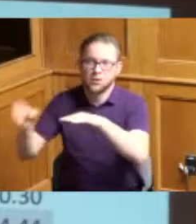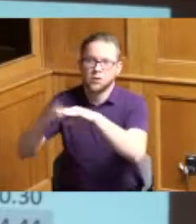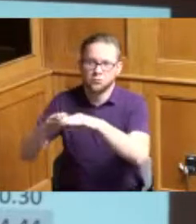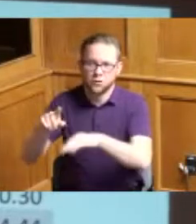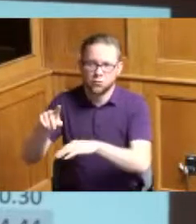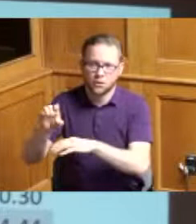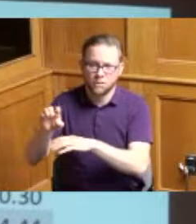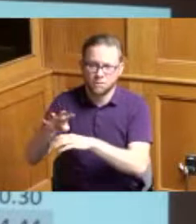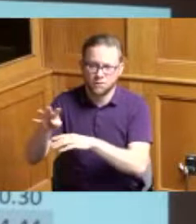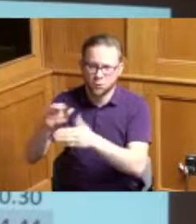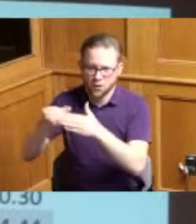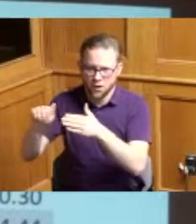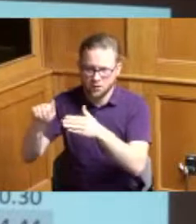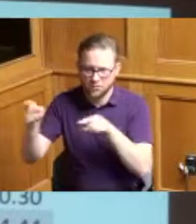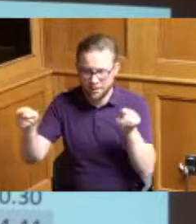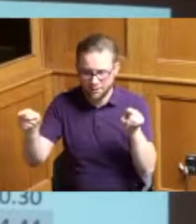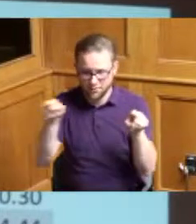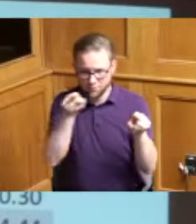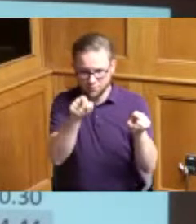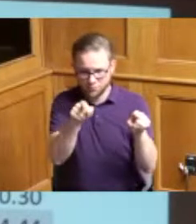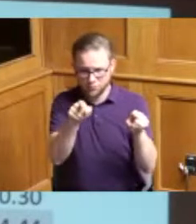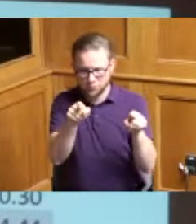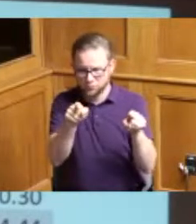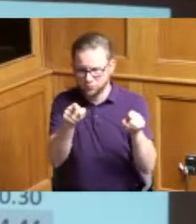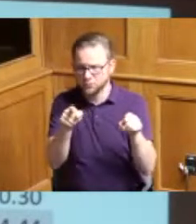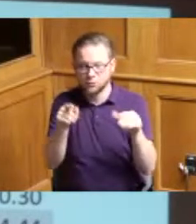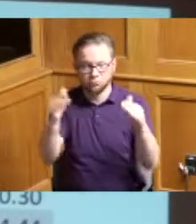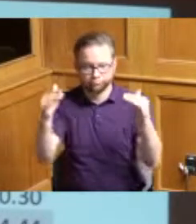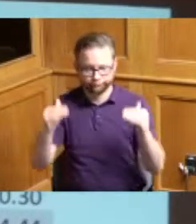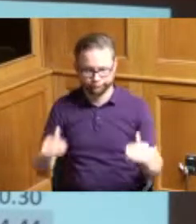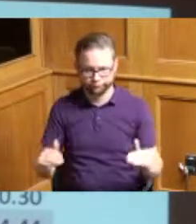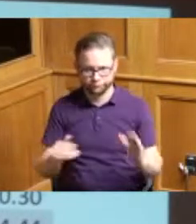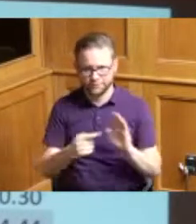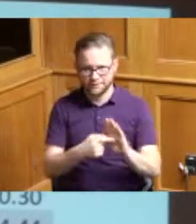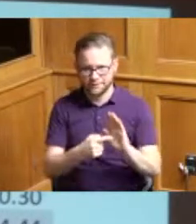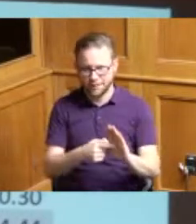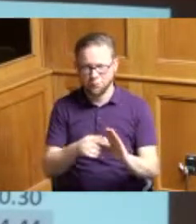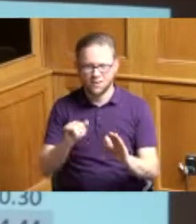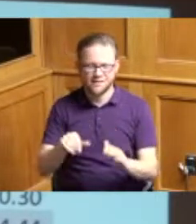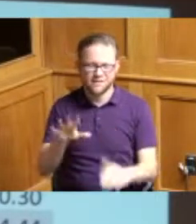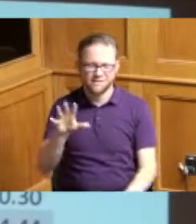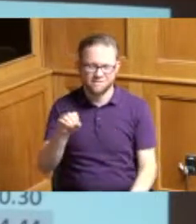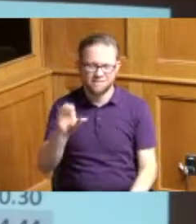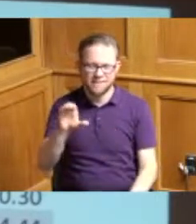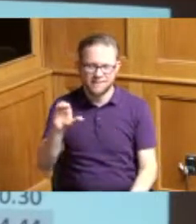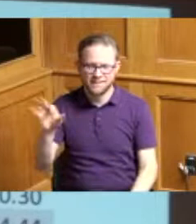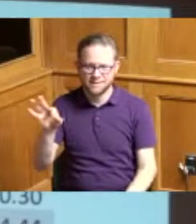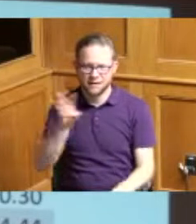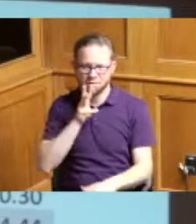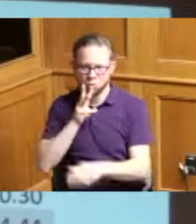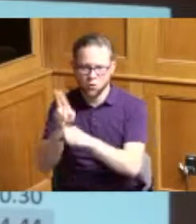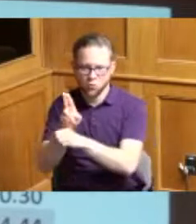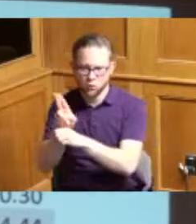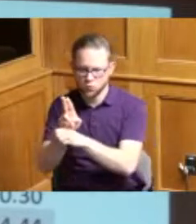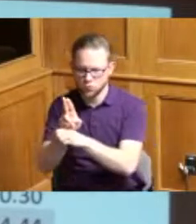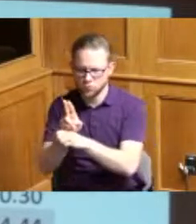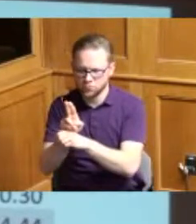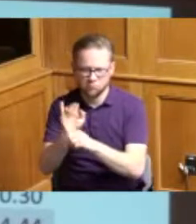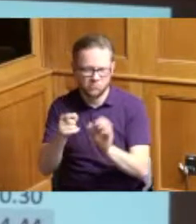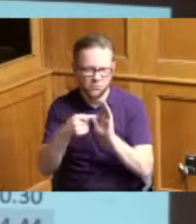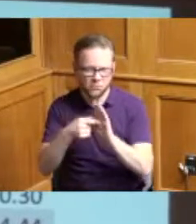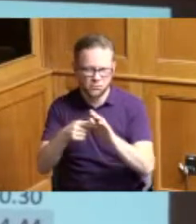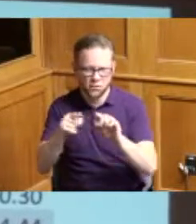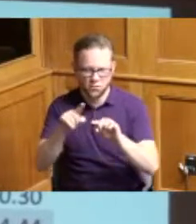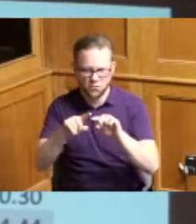the second example is a similar example but with 50 CCF of volume just to show the relative impact